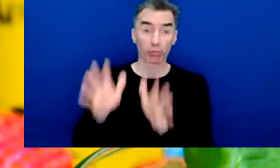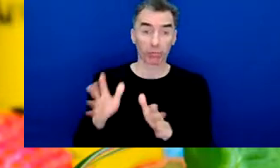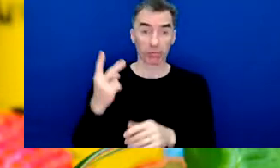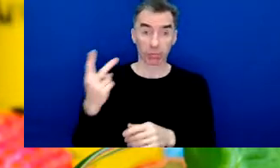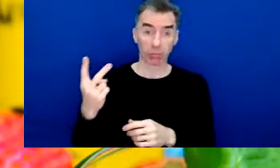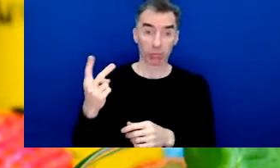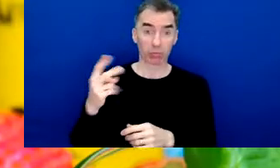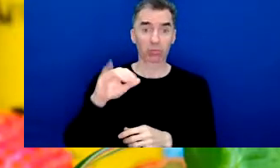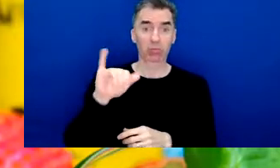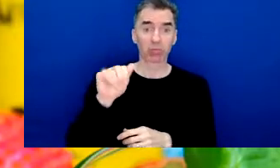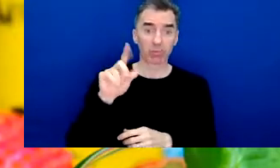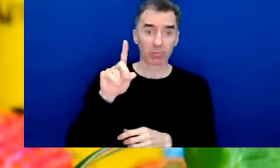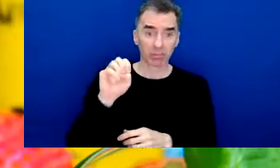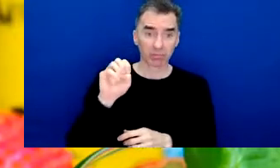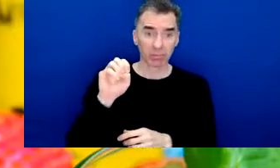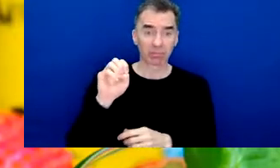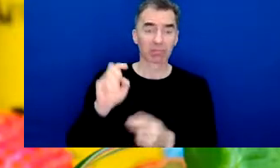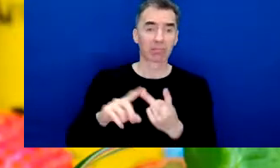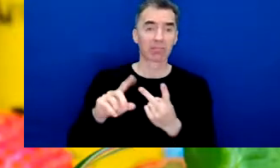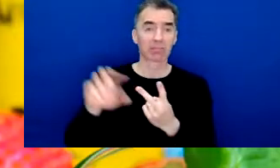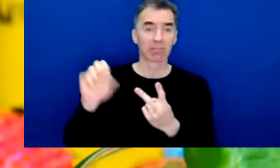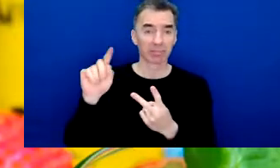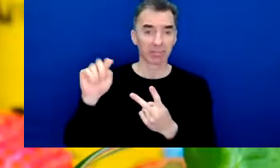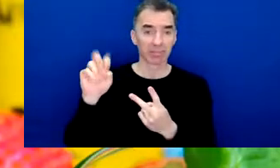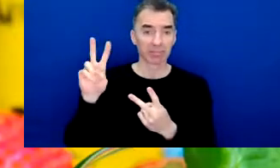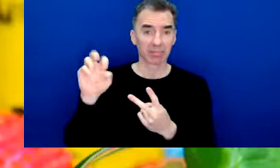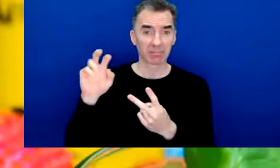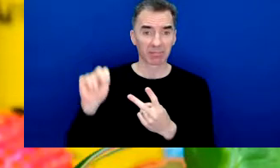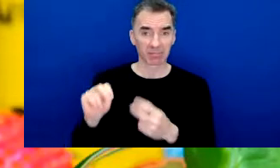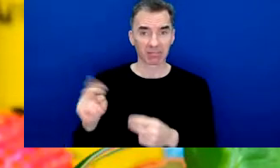Jade and Steven, and we want to thank them first and foremost